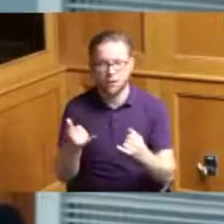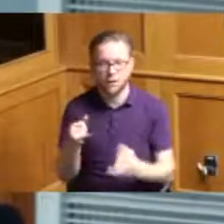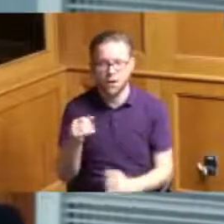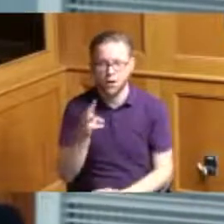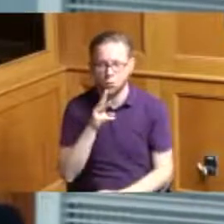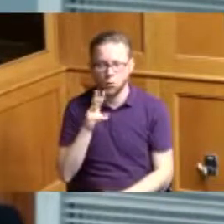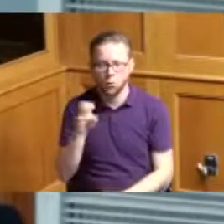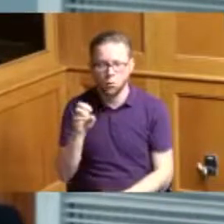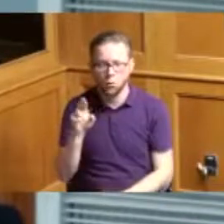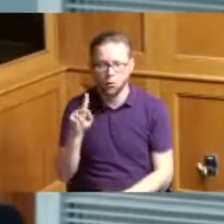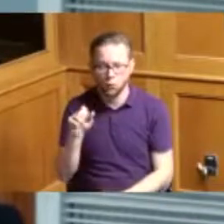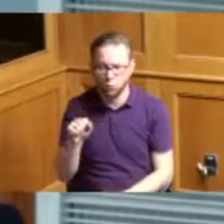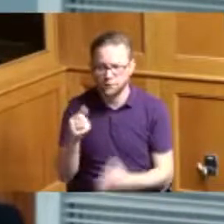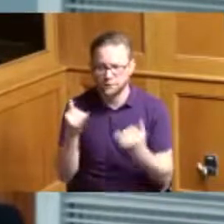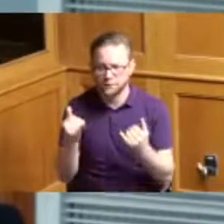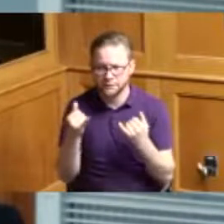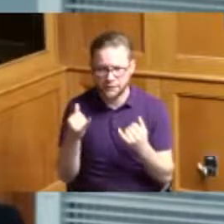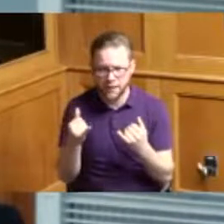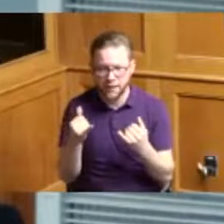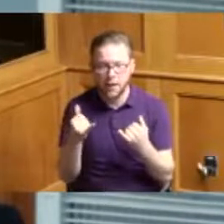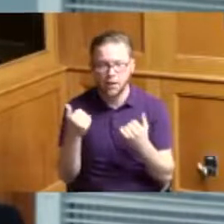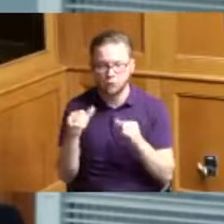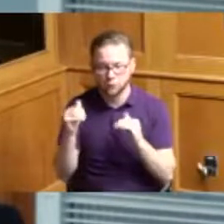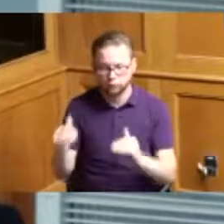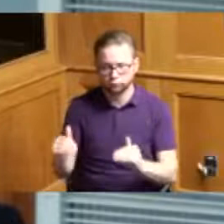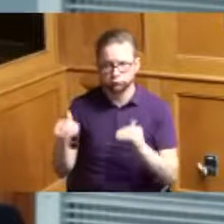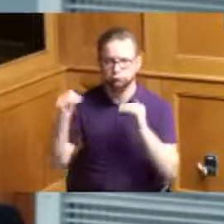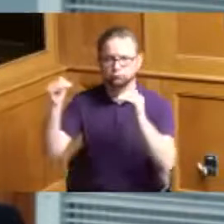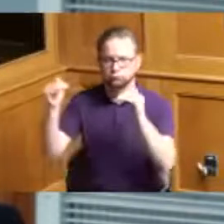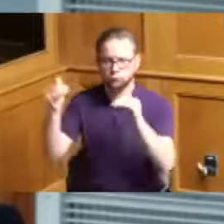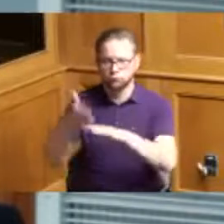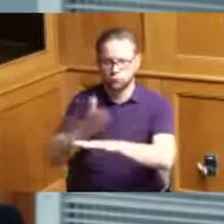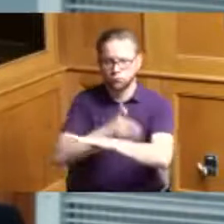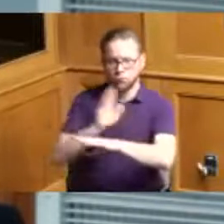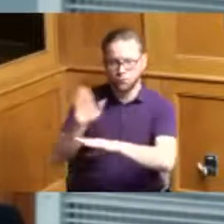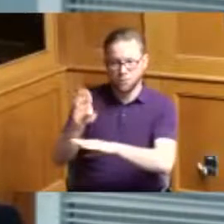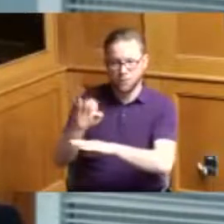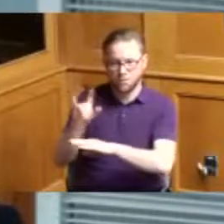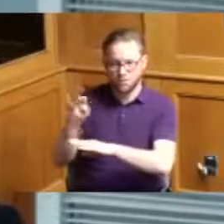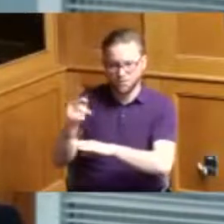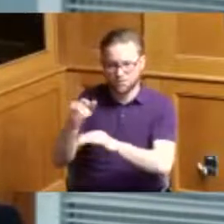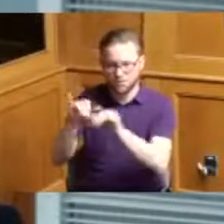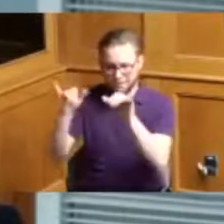of doing a major upgrade with their billing system they can't even touch this in terms of looking at